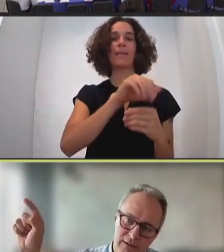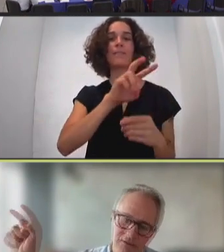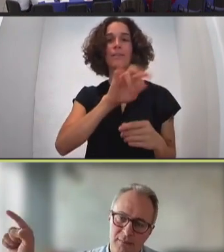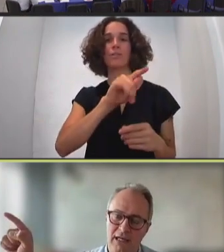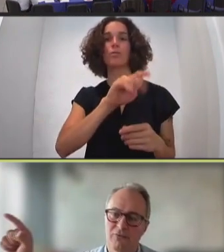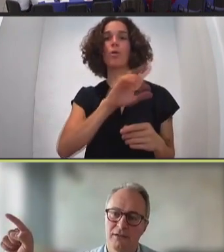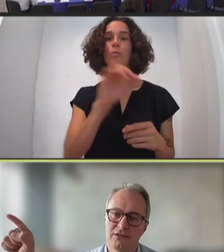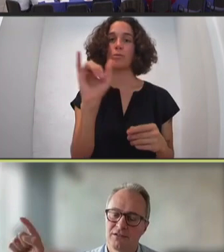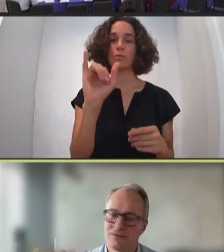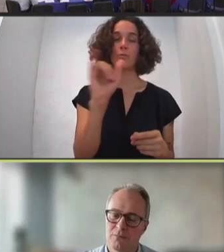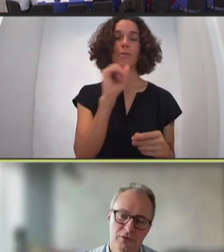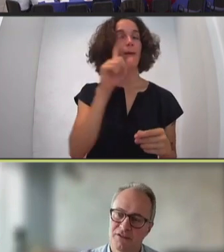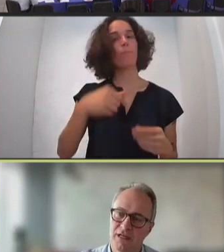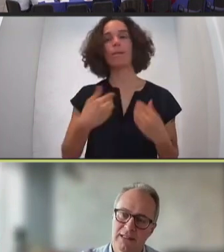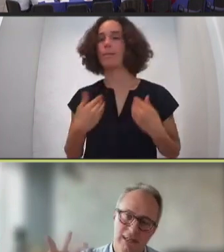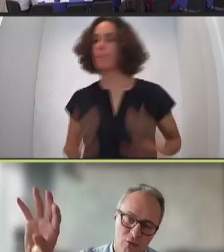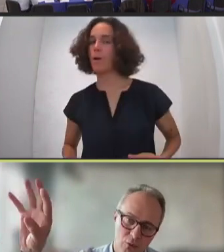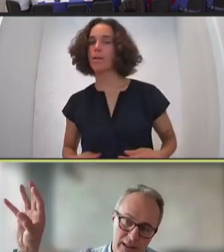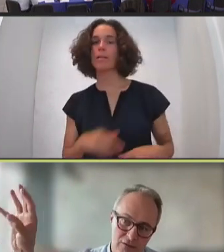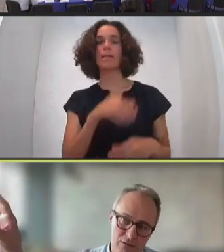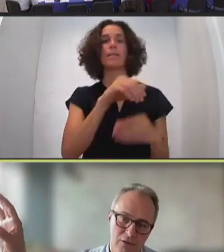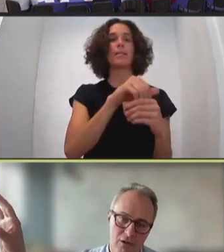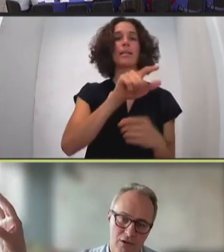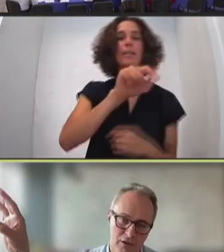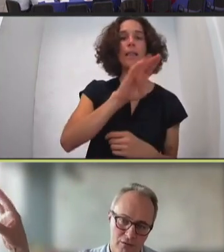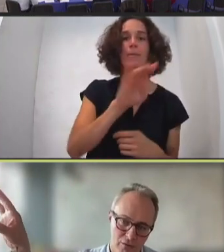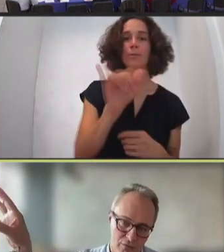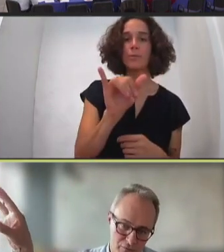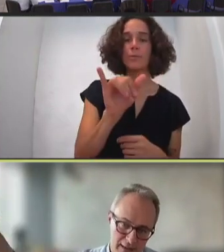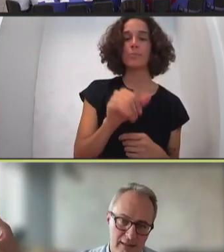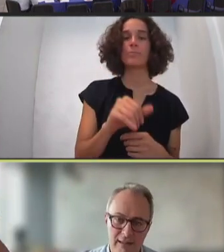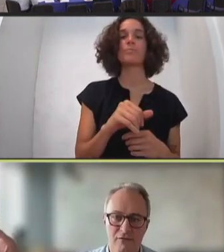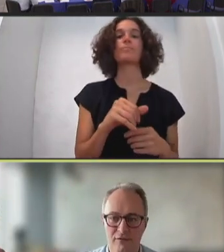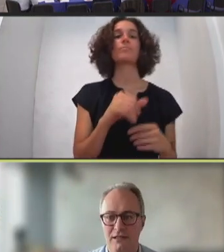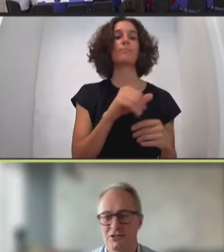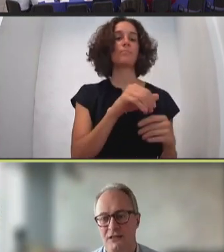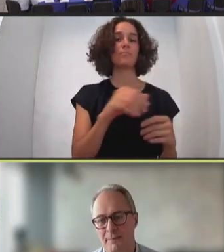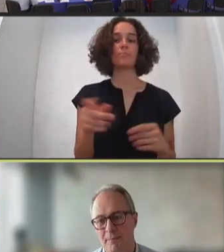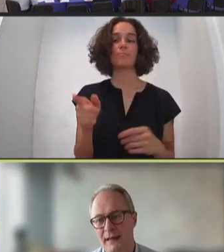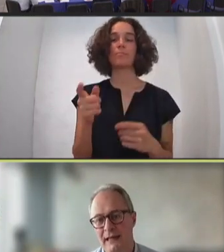these macrophages or monocyte that they're going into the lung to fight the infection,